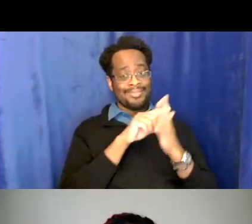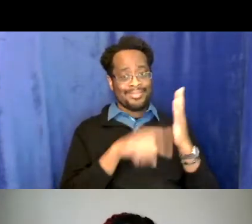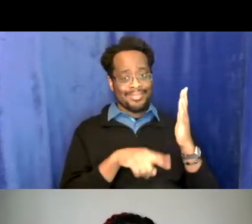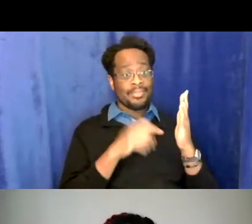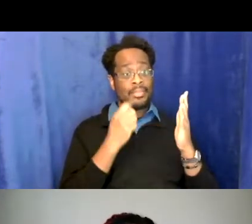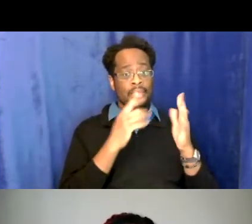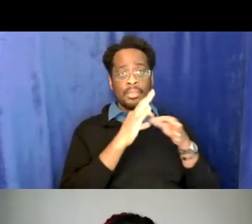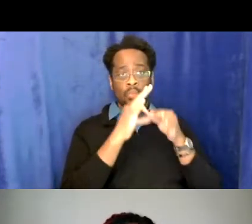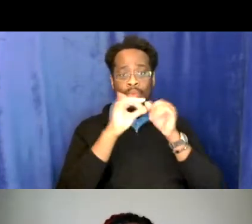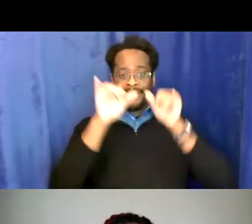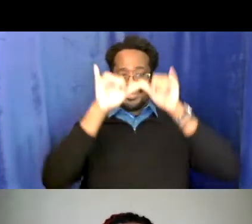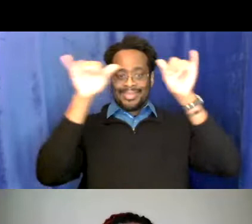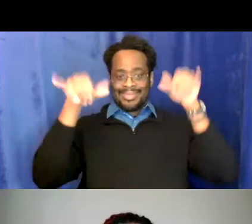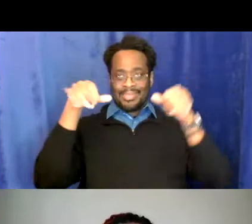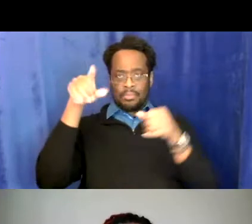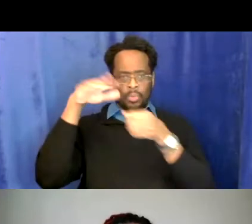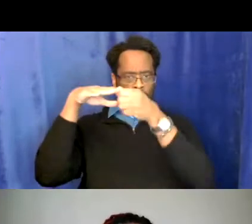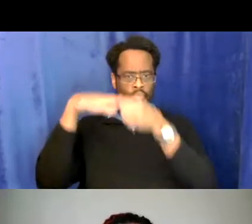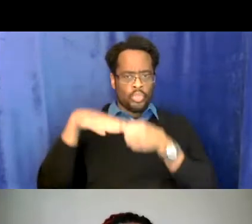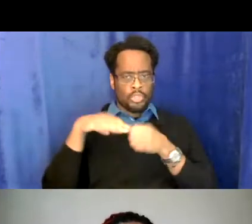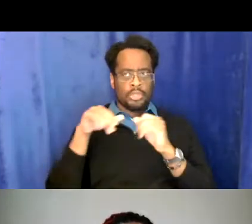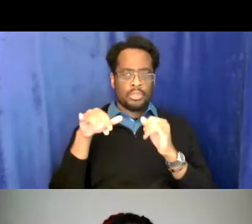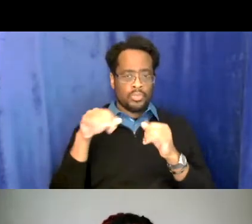very very true. Each of those identities still